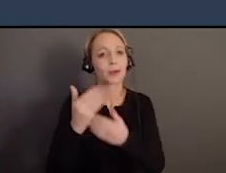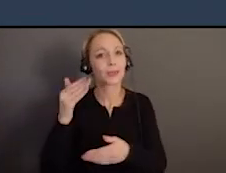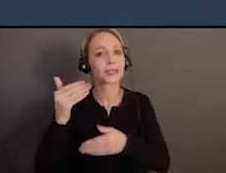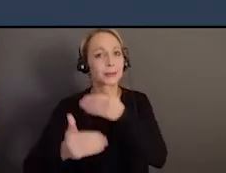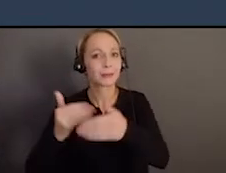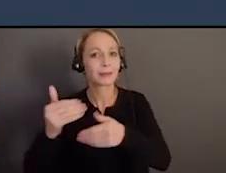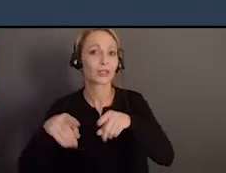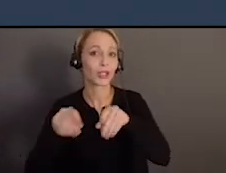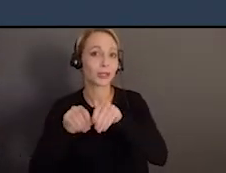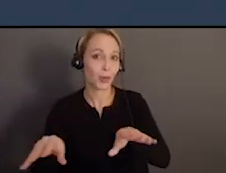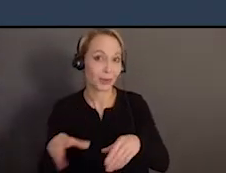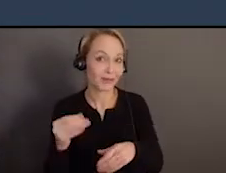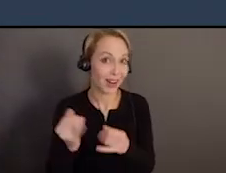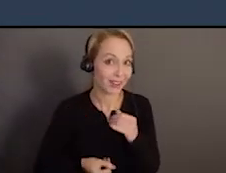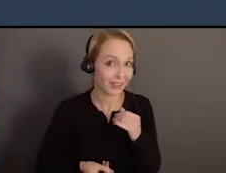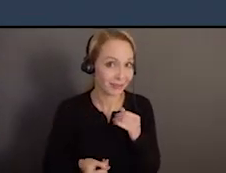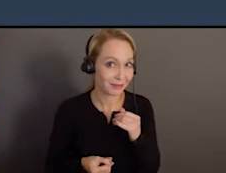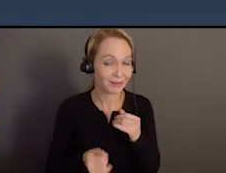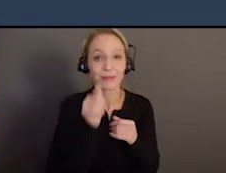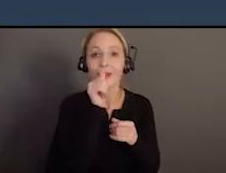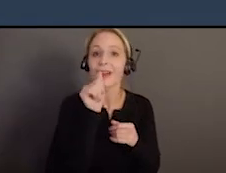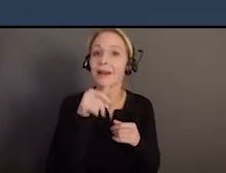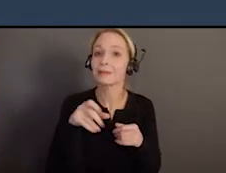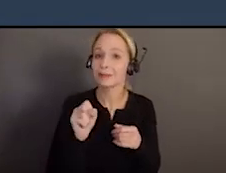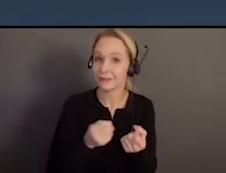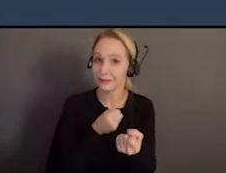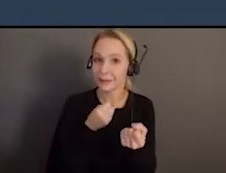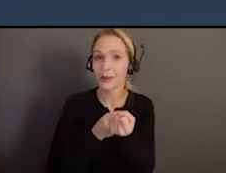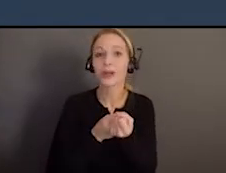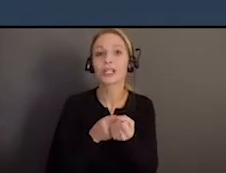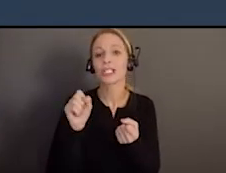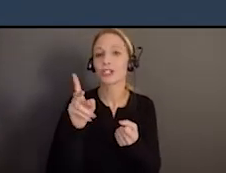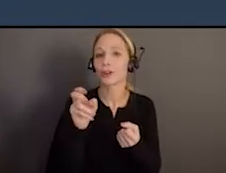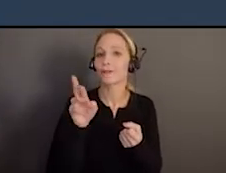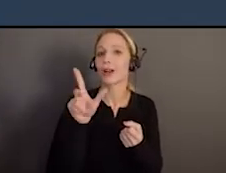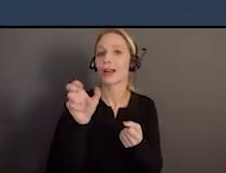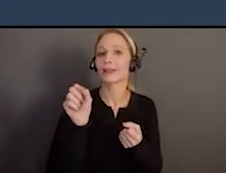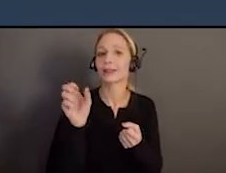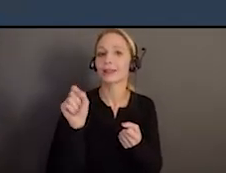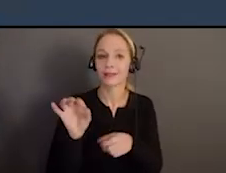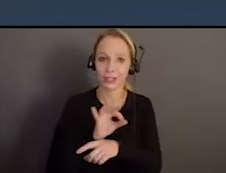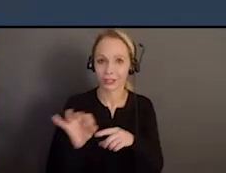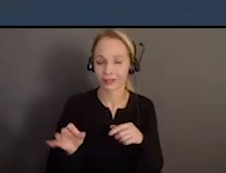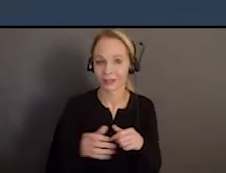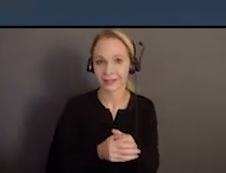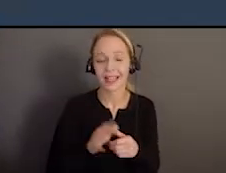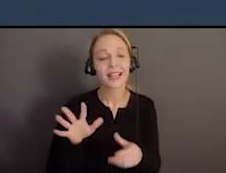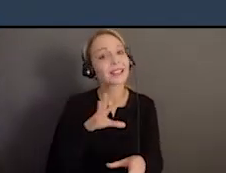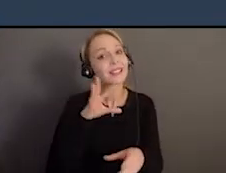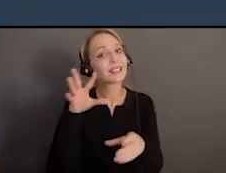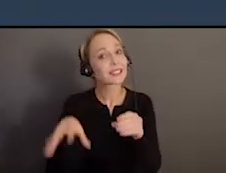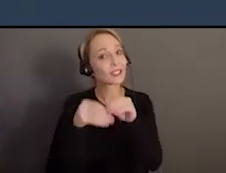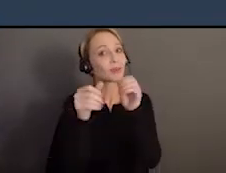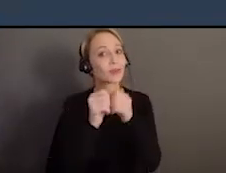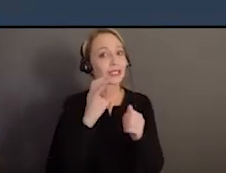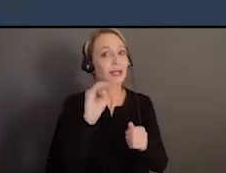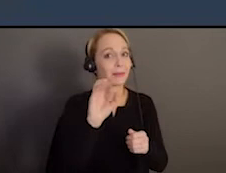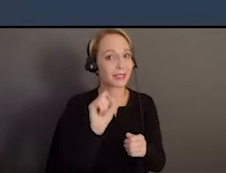AND FINALLY PRIVATE APPS SUPPORTS SERVER-LESS FUNCTIONS.